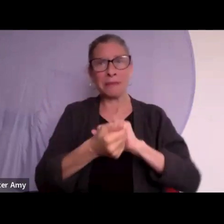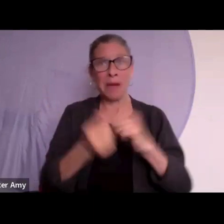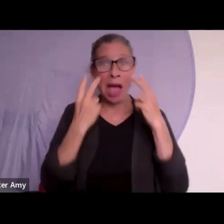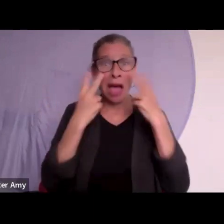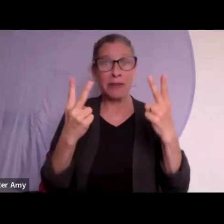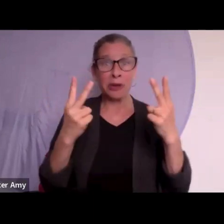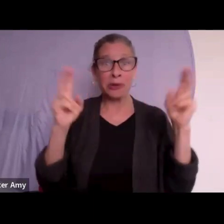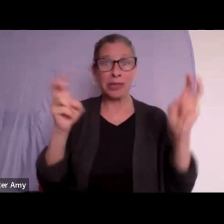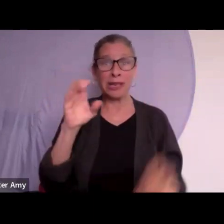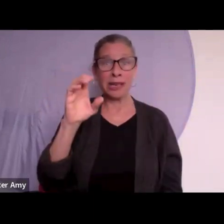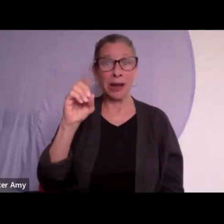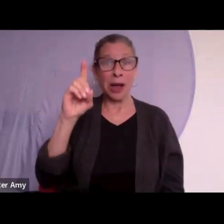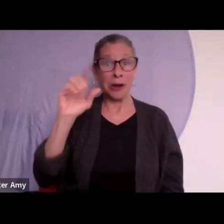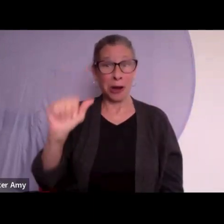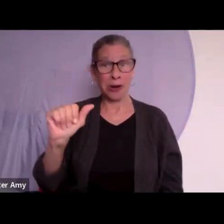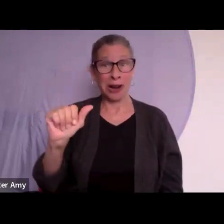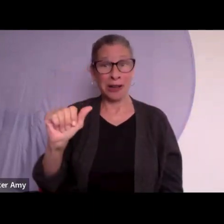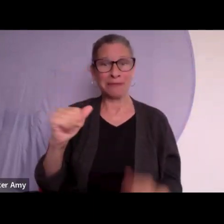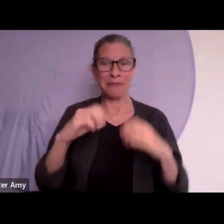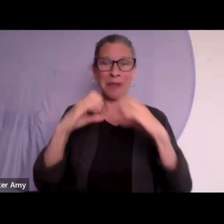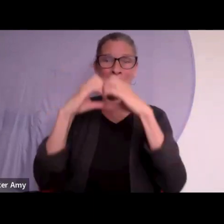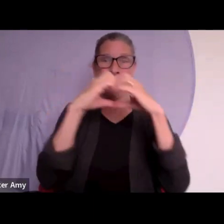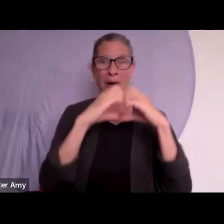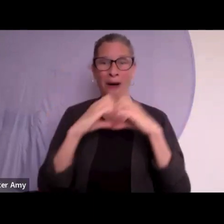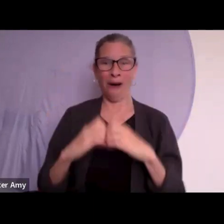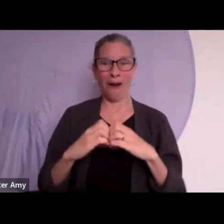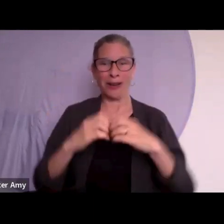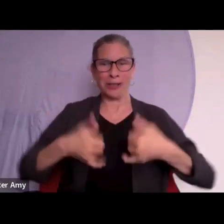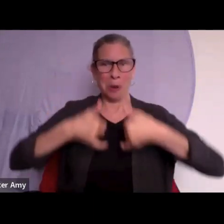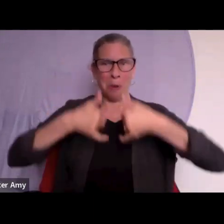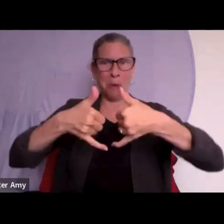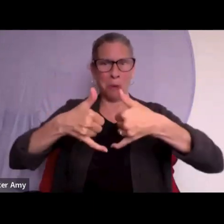hearts for coda, winning the Academy Award, that was that